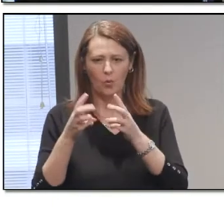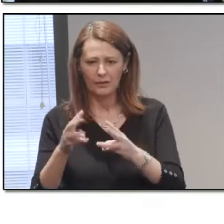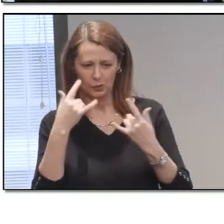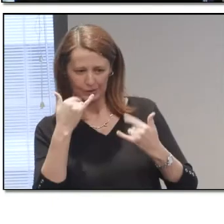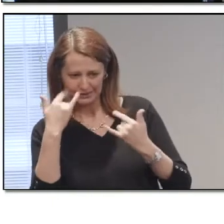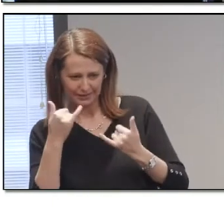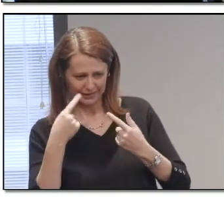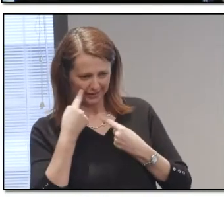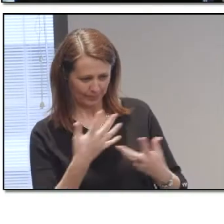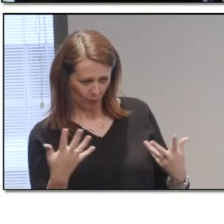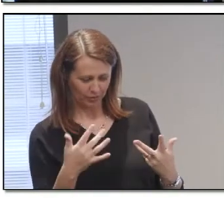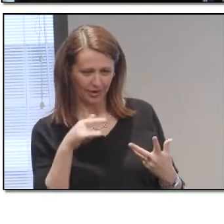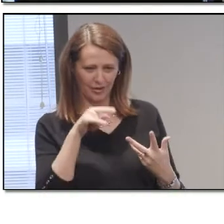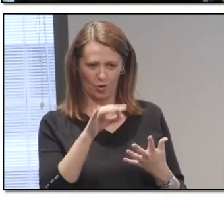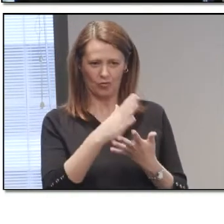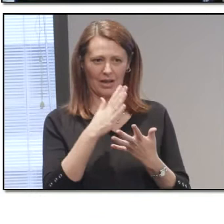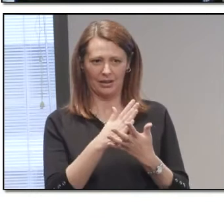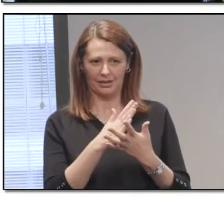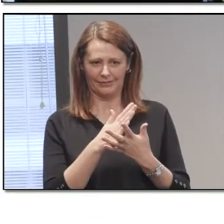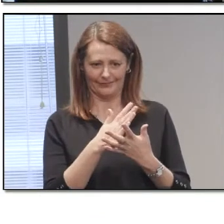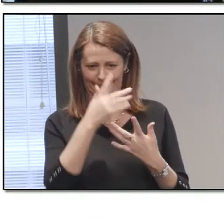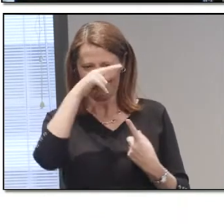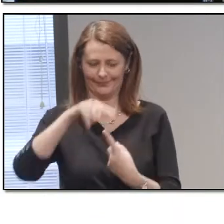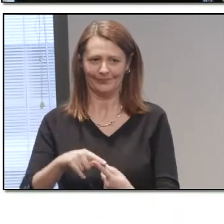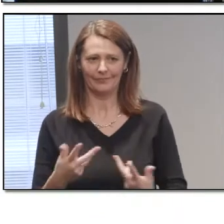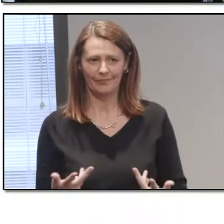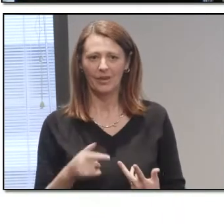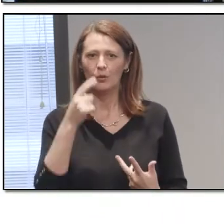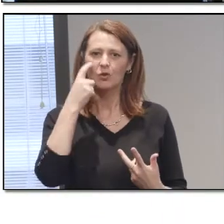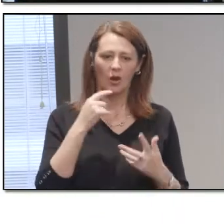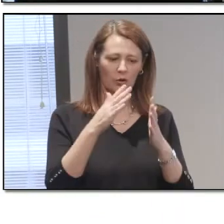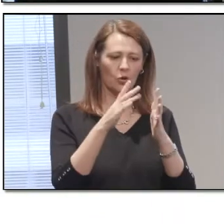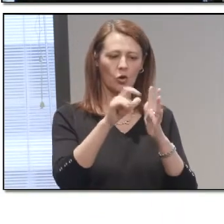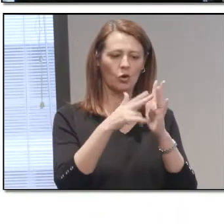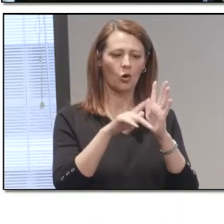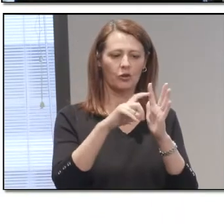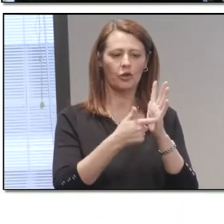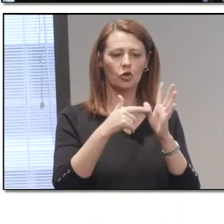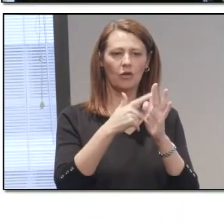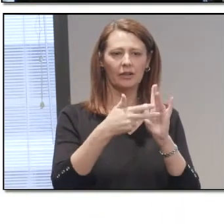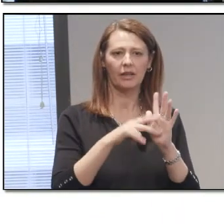which don't necessarily directly mean we measure concentrations in individuals or health outcomes.